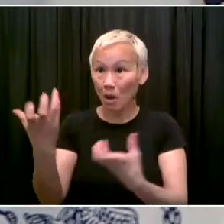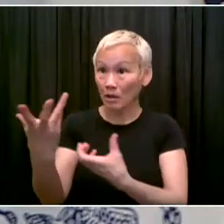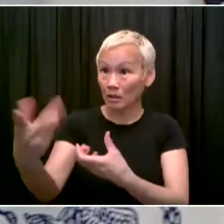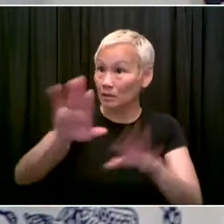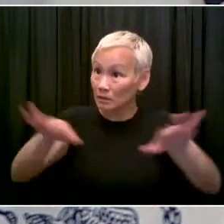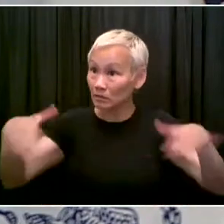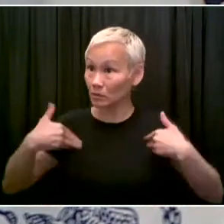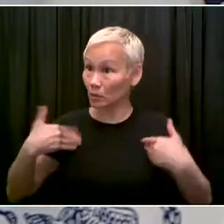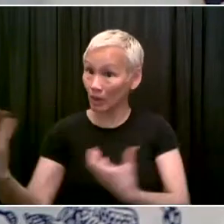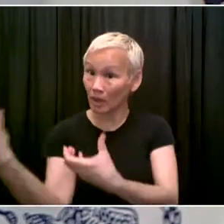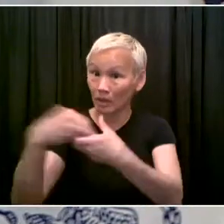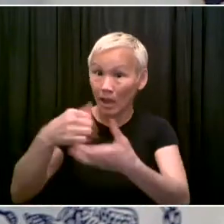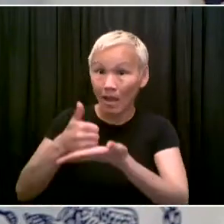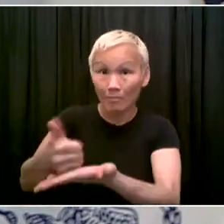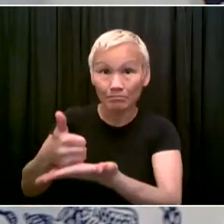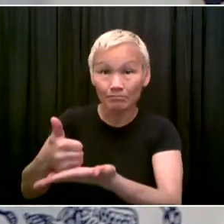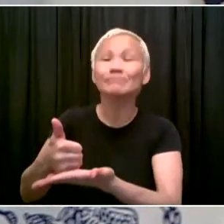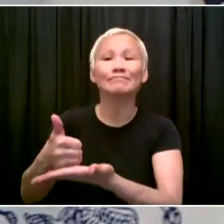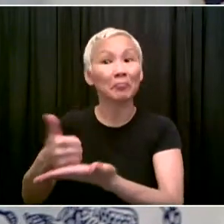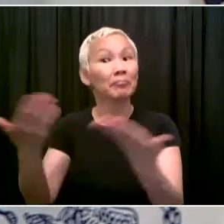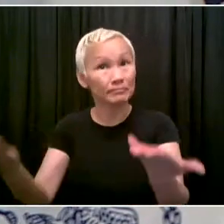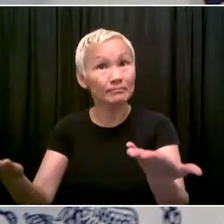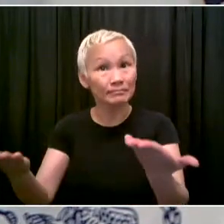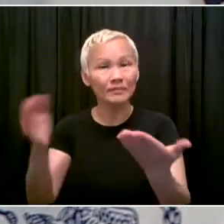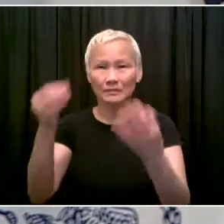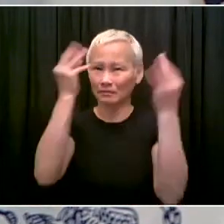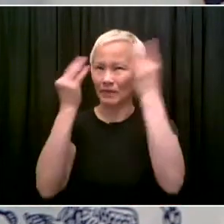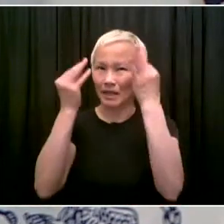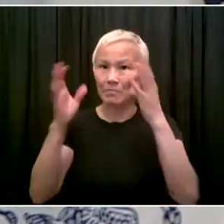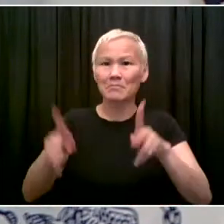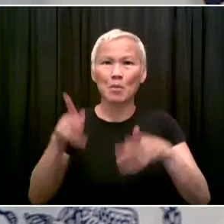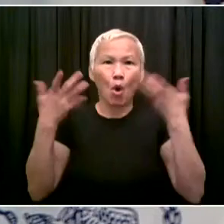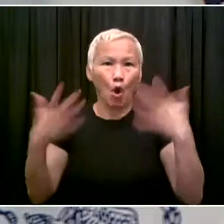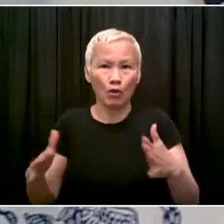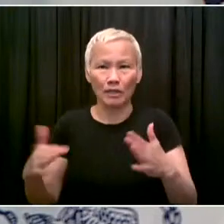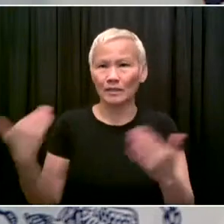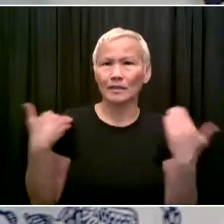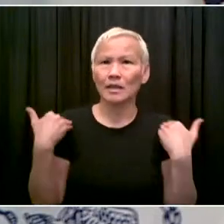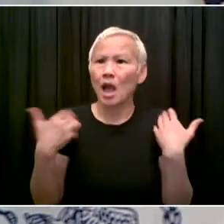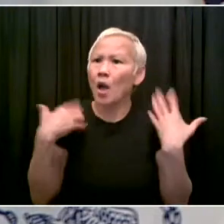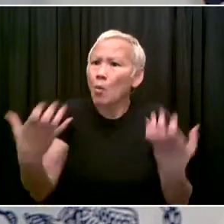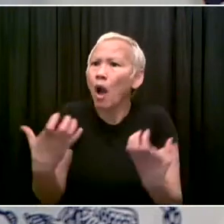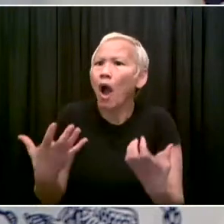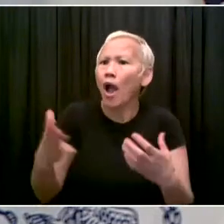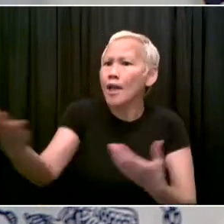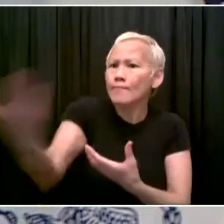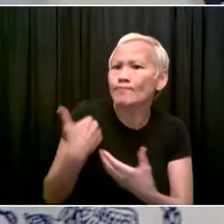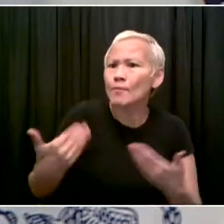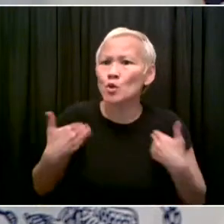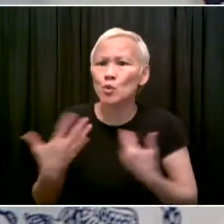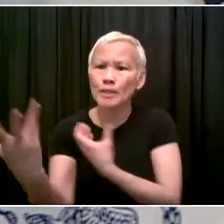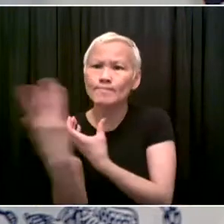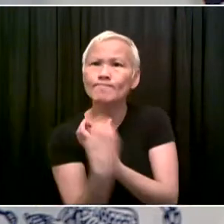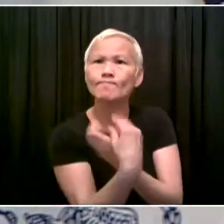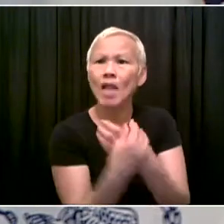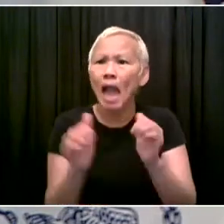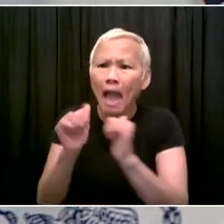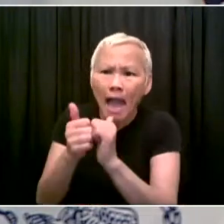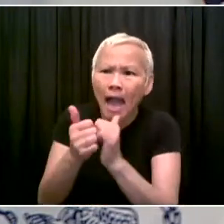OF YOU OUT THERE